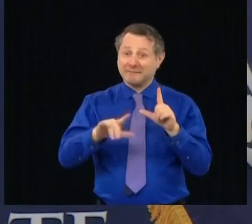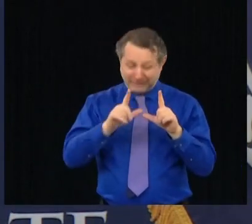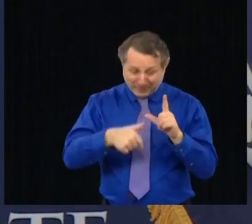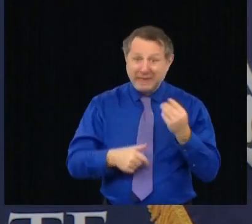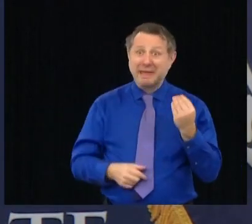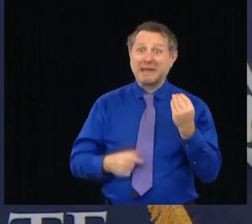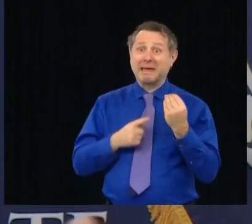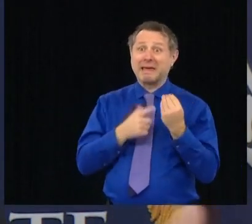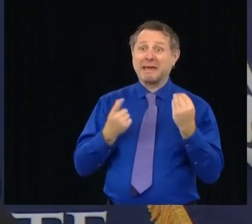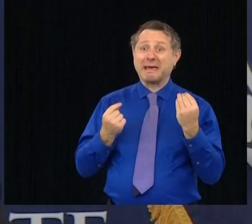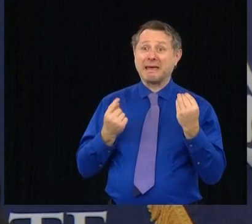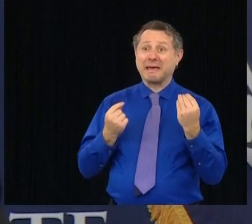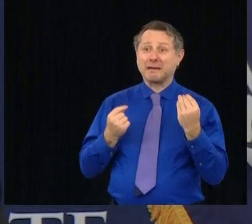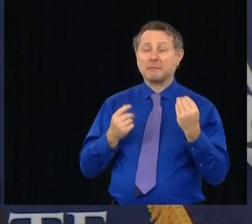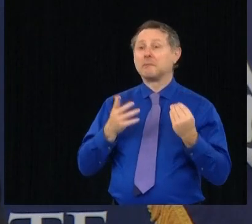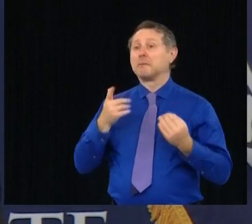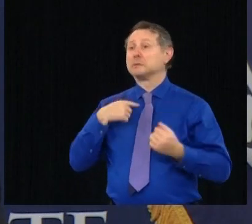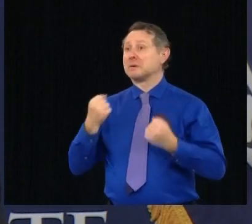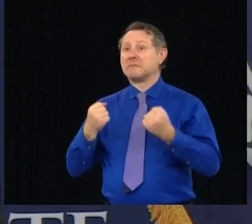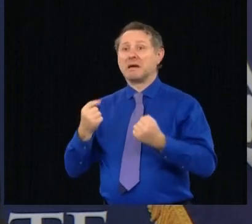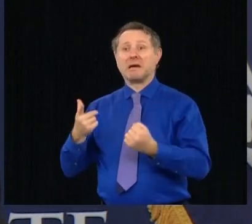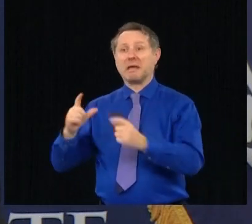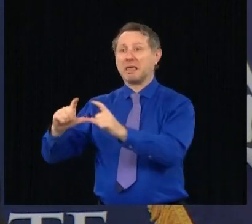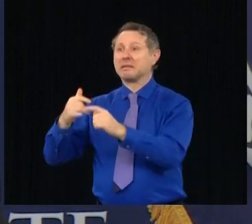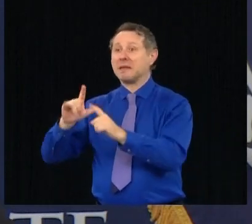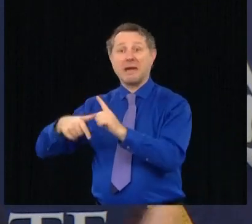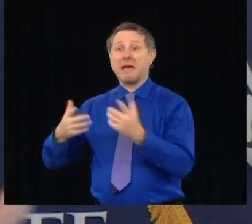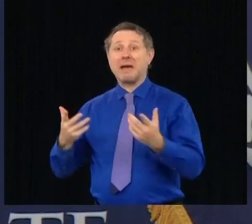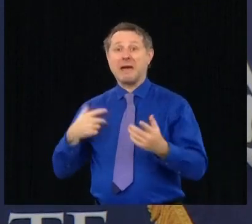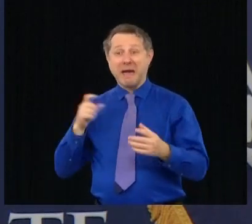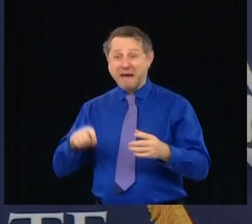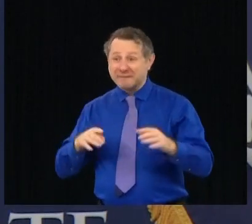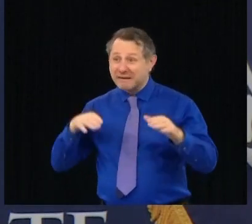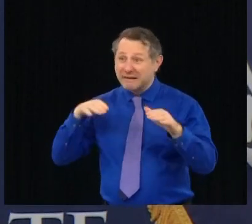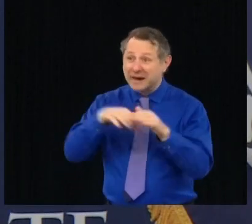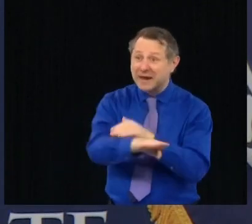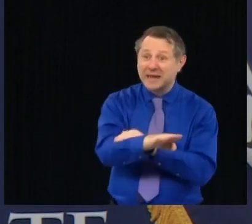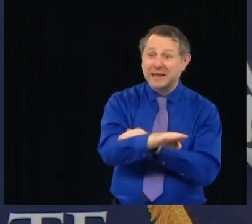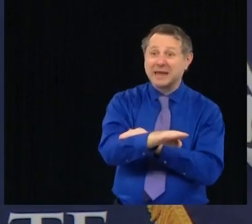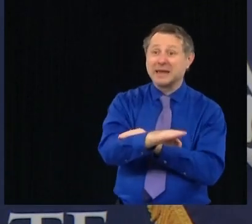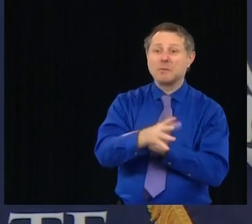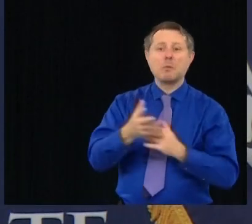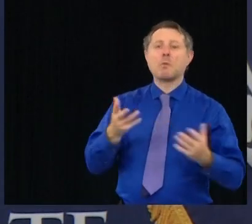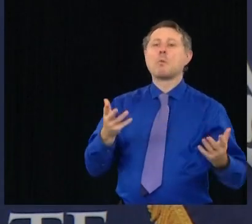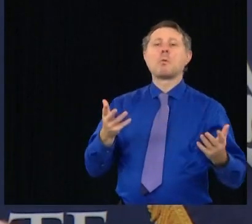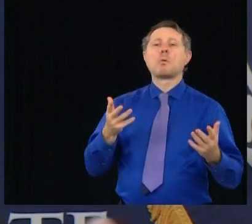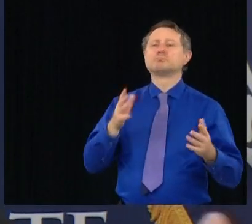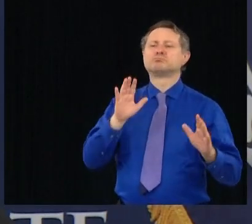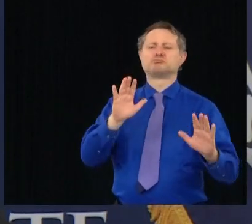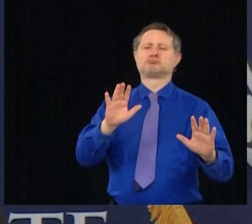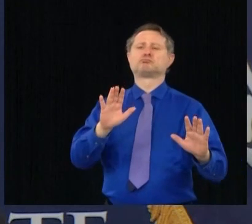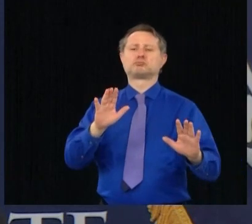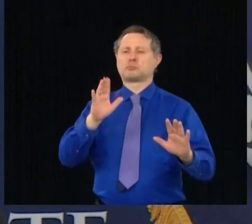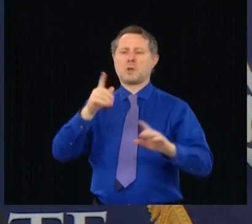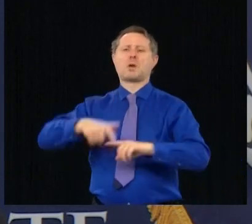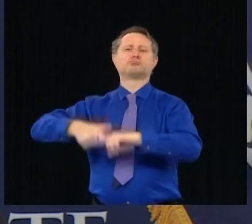BEEN?A SU. SO IF YOUR LICENSE EXPIRES ORfeF YOUR VEHICLE REGISTRATION